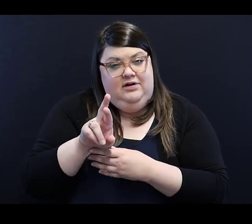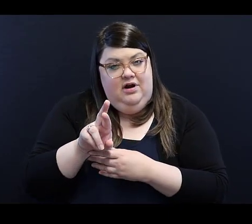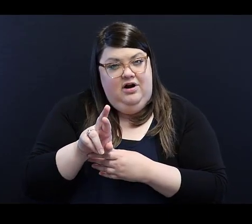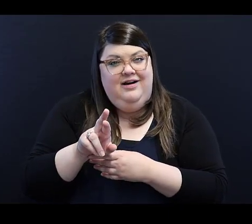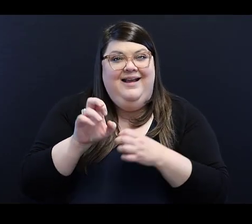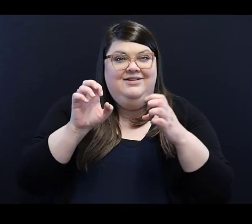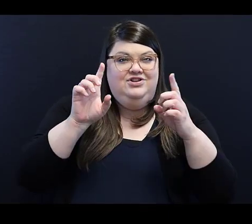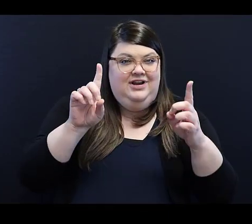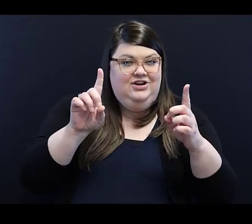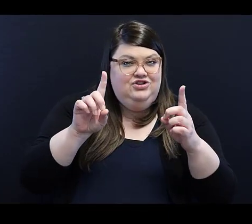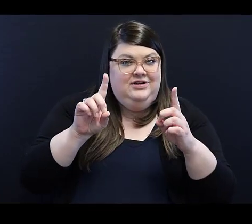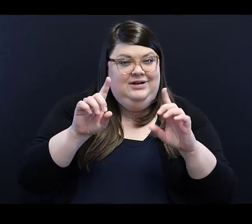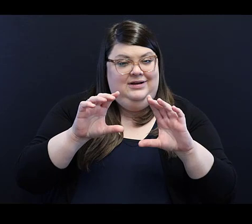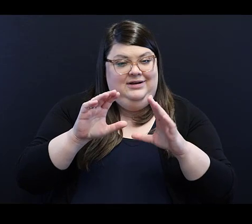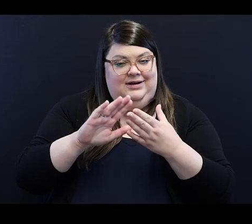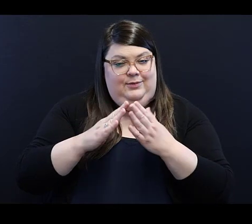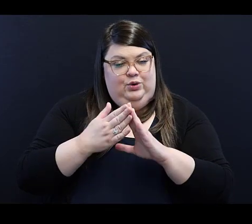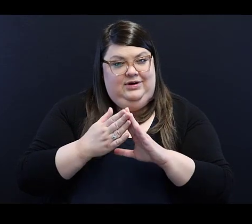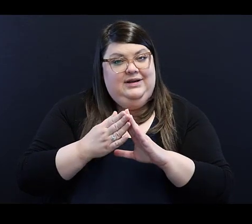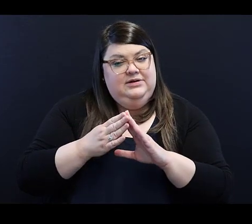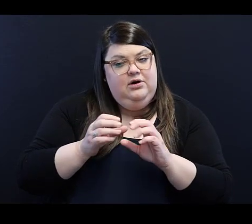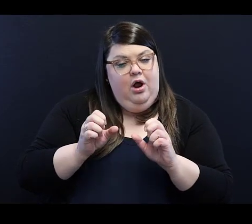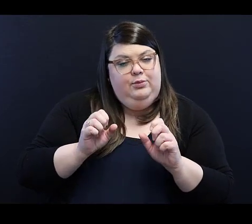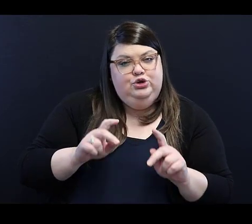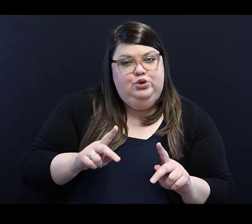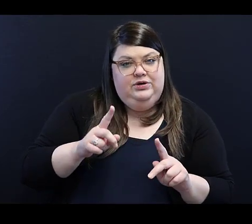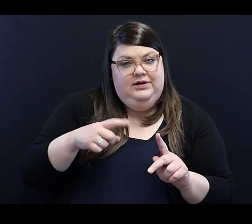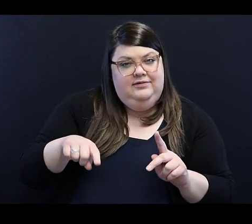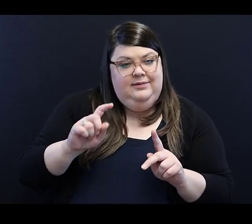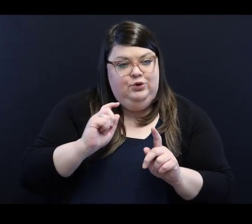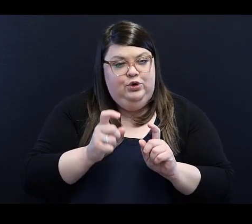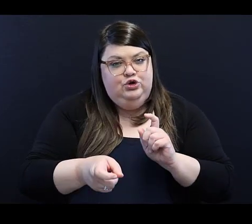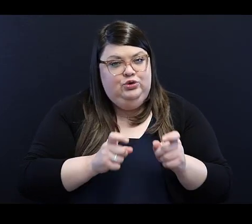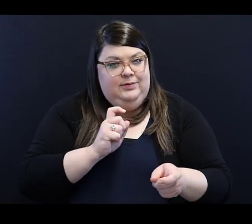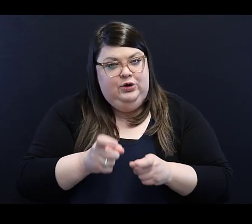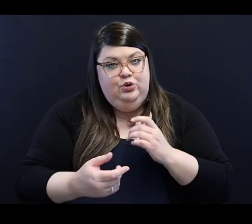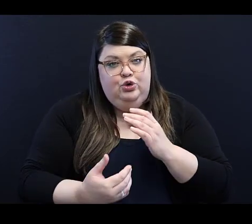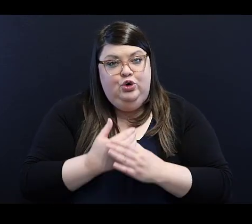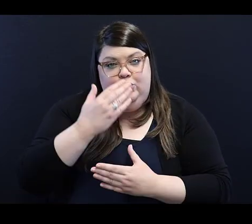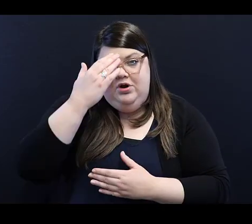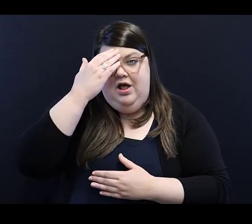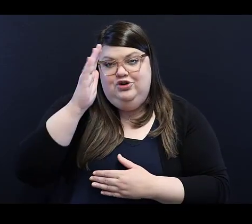education communities an opportunity to contribute new knowledge to their specific